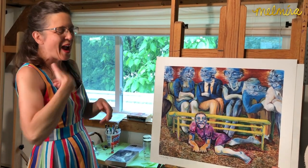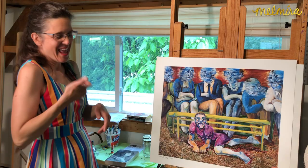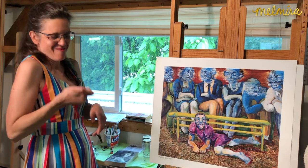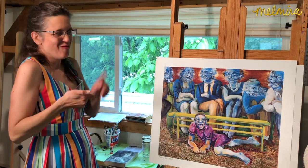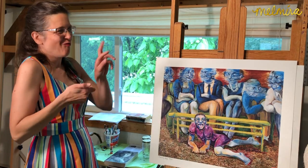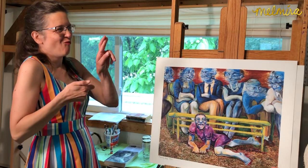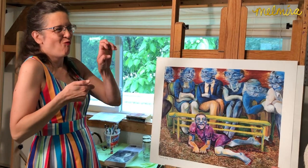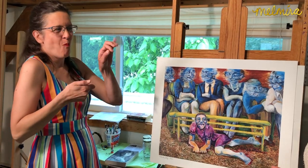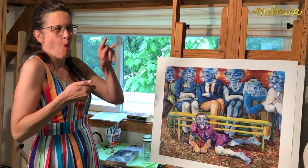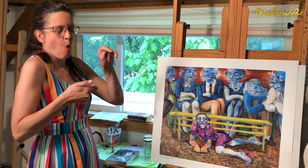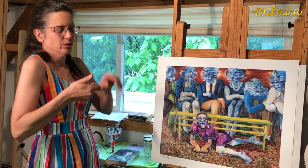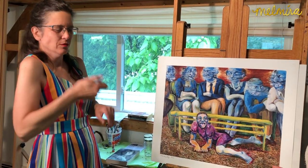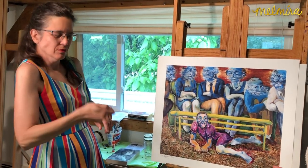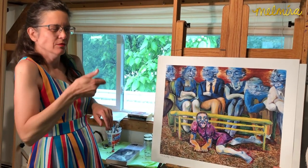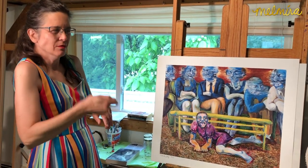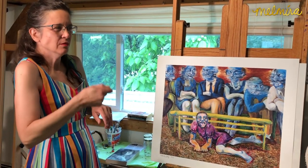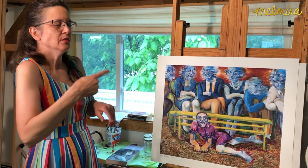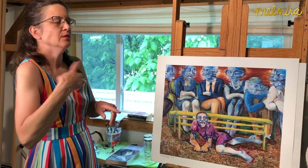because it didn't have remote control.